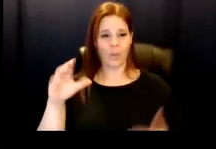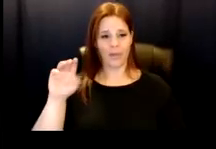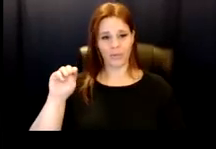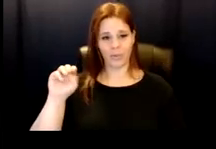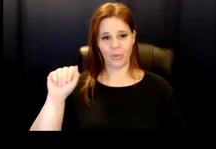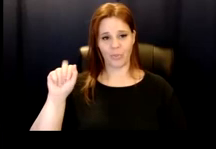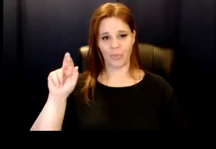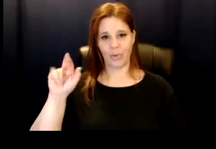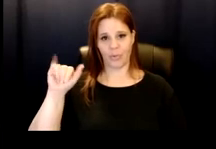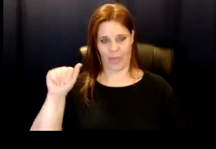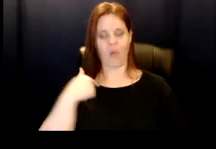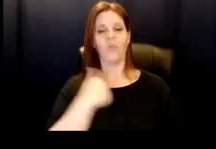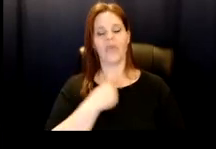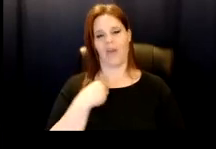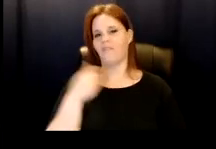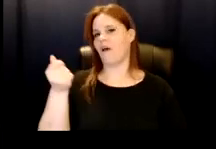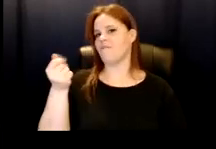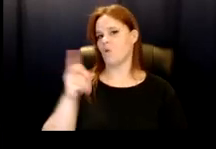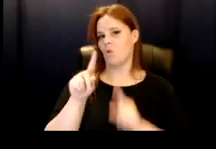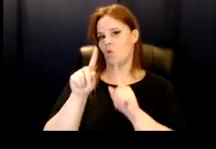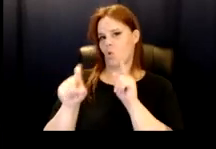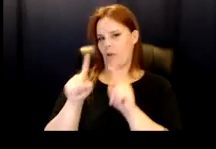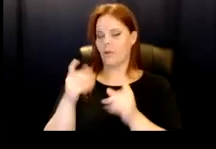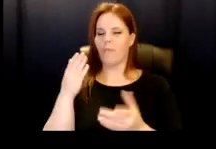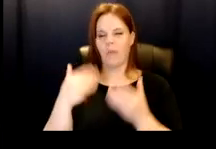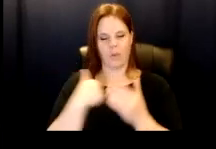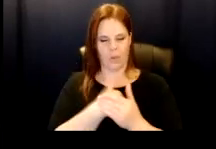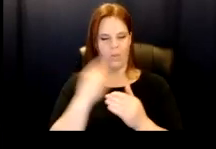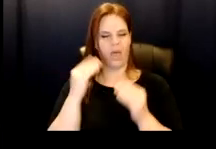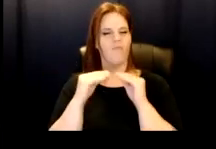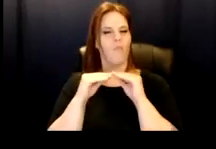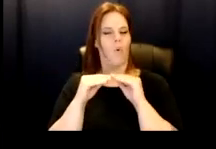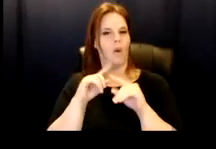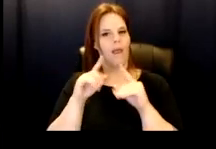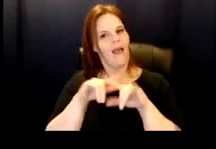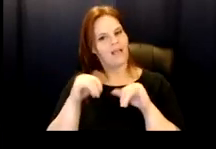a few questions and we might have more as we move through them. So, the first one we